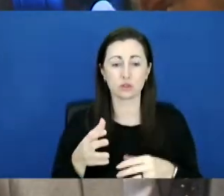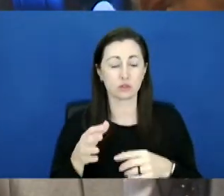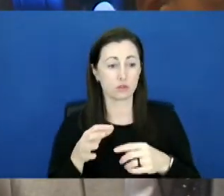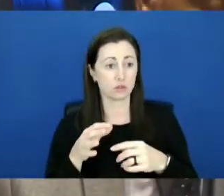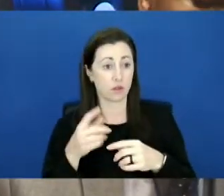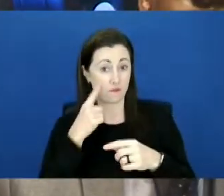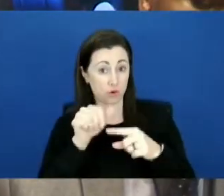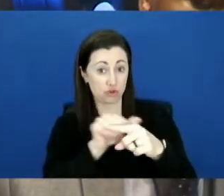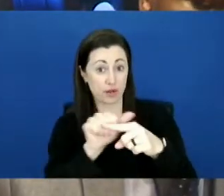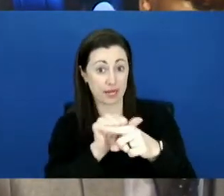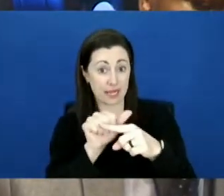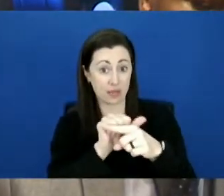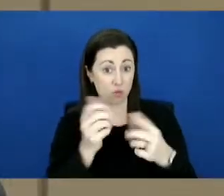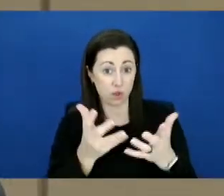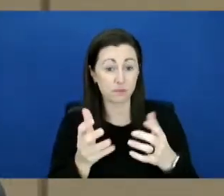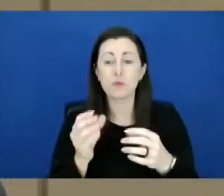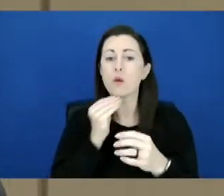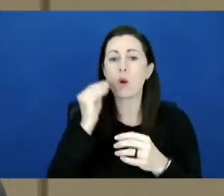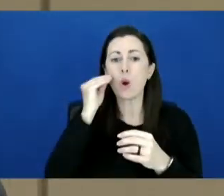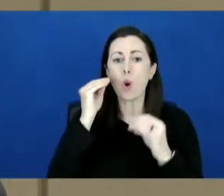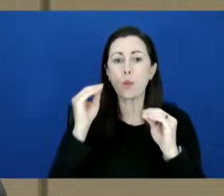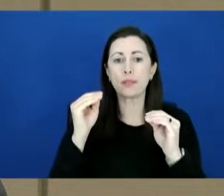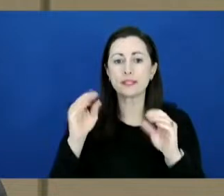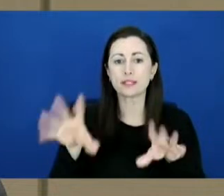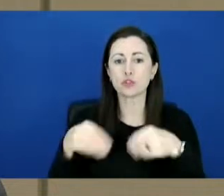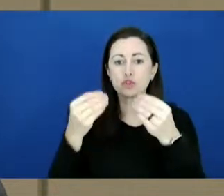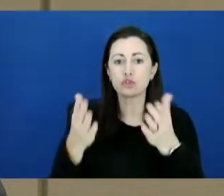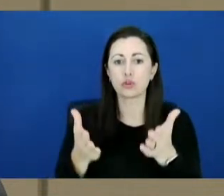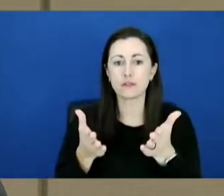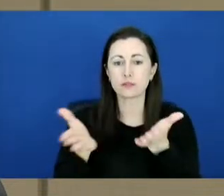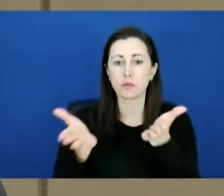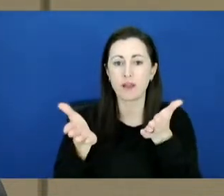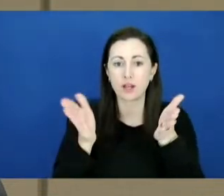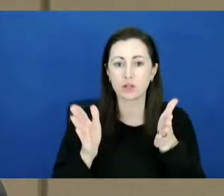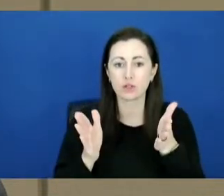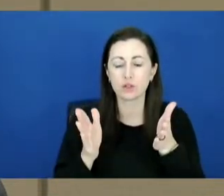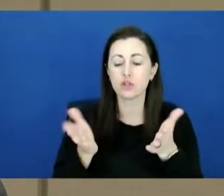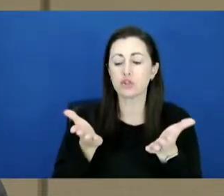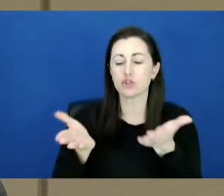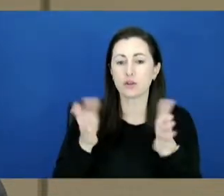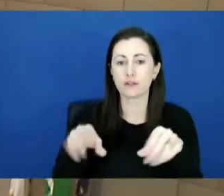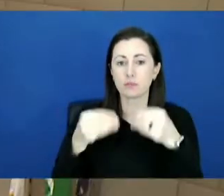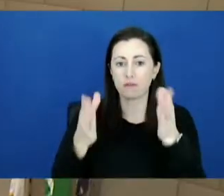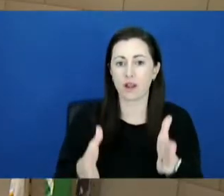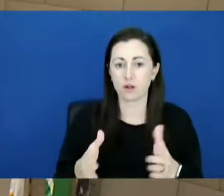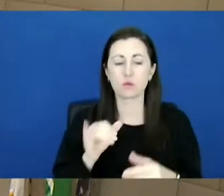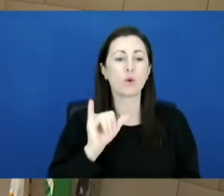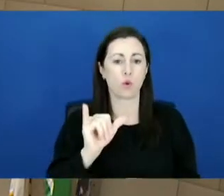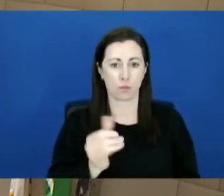SUPPORT TRAINING FOR HOMELESS SERVICE PROVIDERS. TO TRAIN? HOMELESS SERVICE